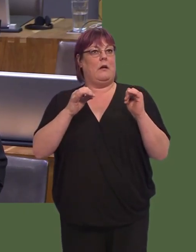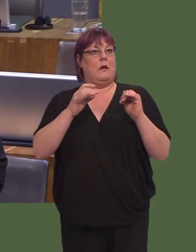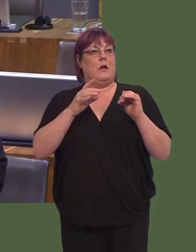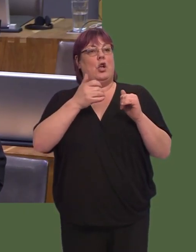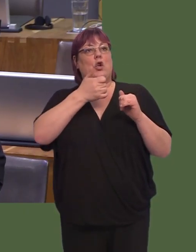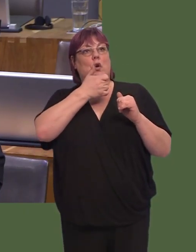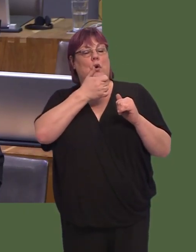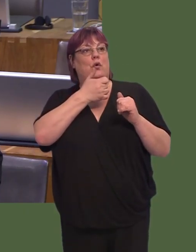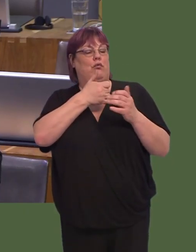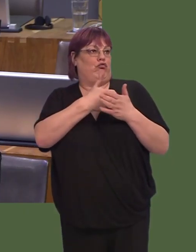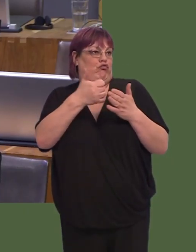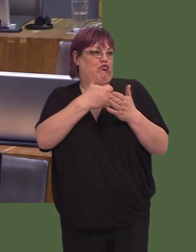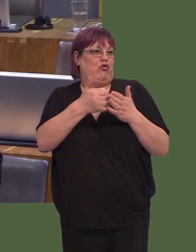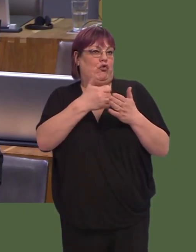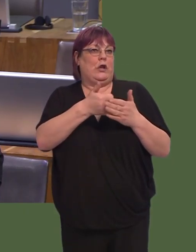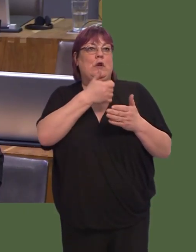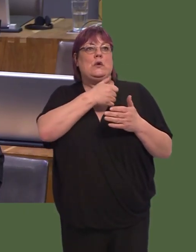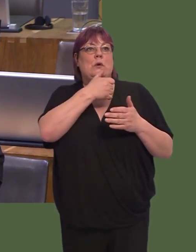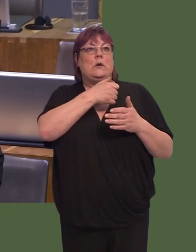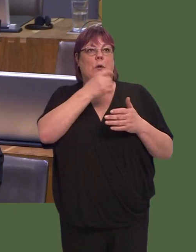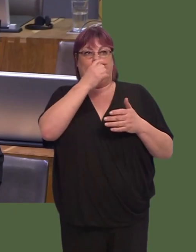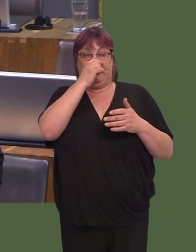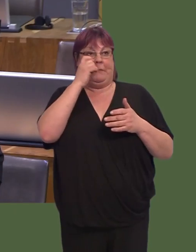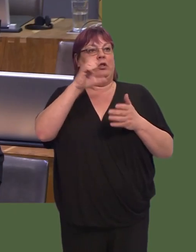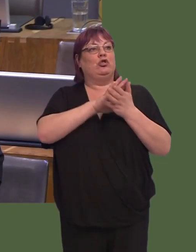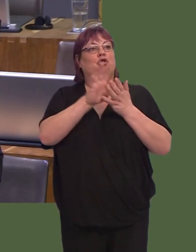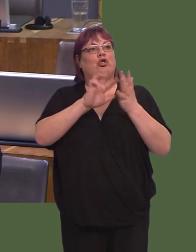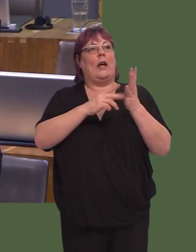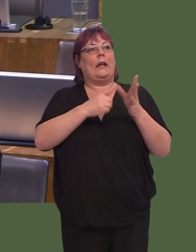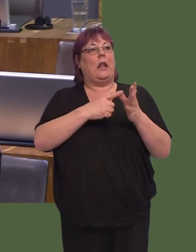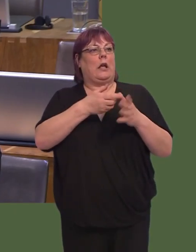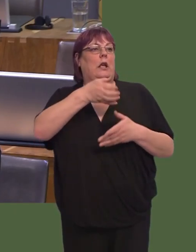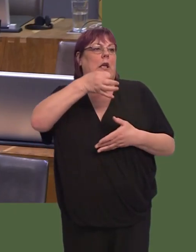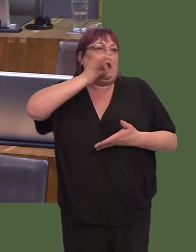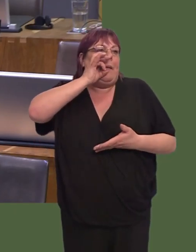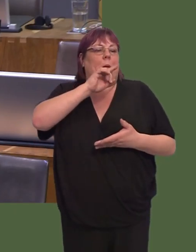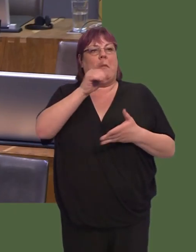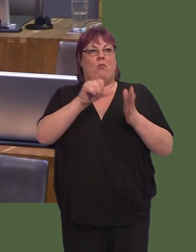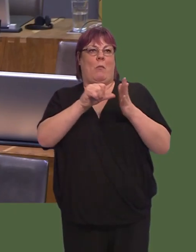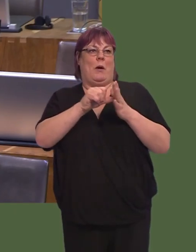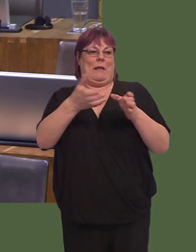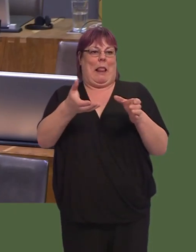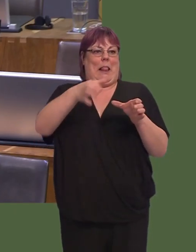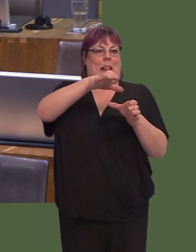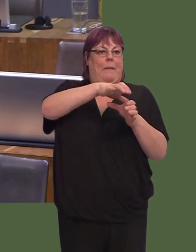we have a little issue with the lids, I think. It's surprisingly hard to eliminate plastic from your life.